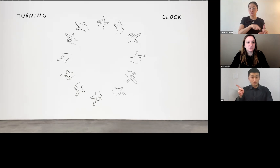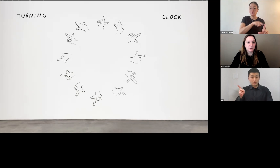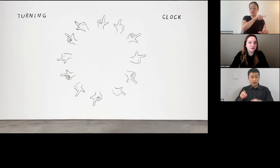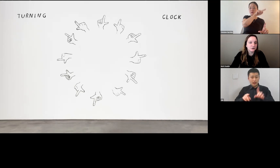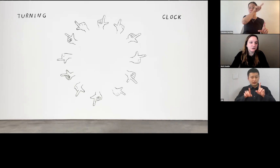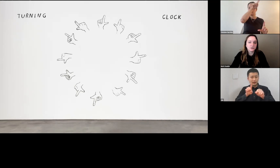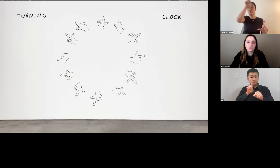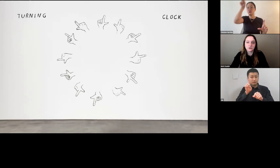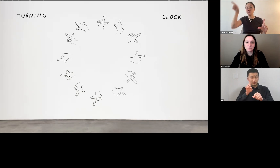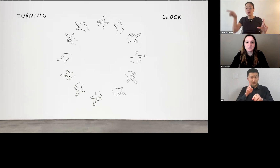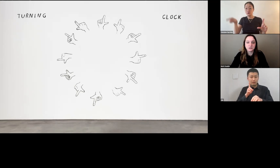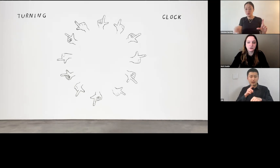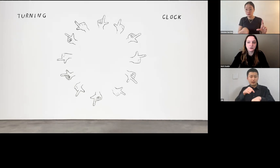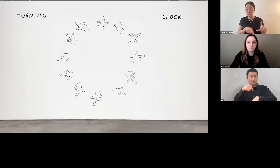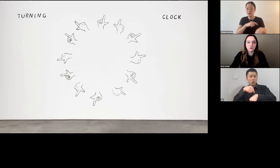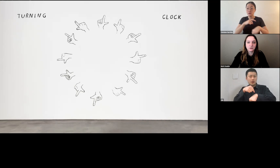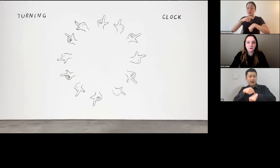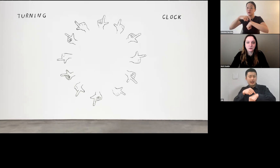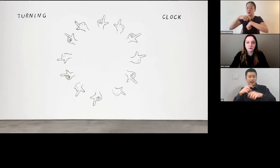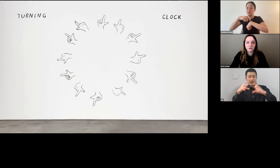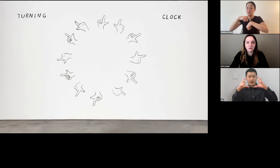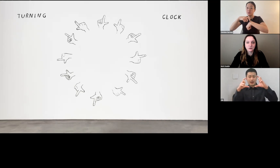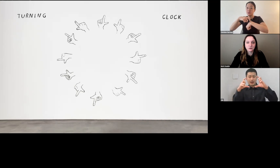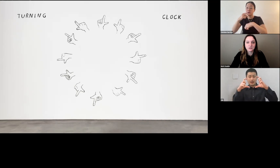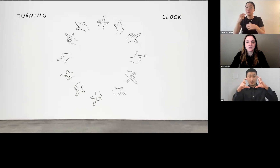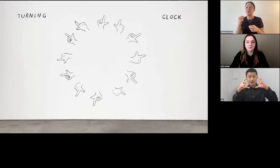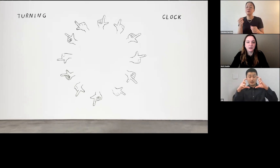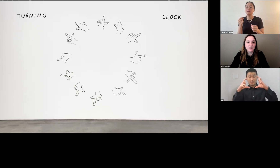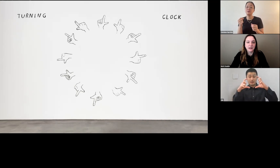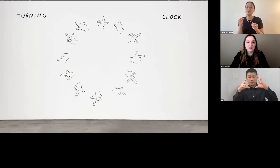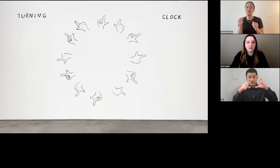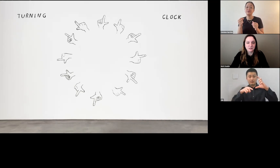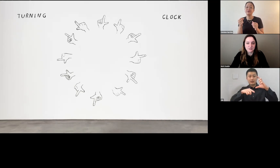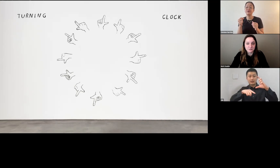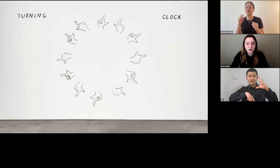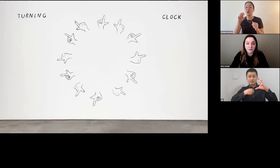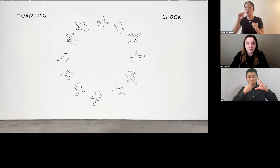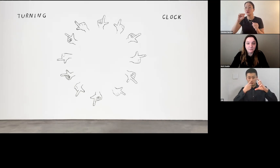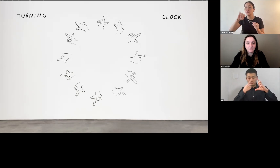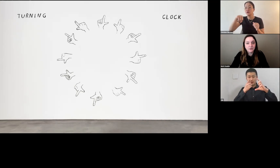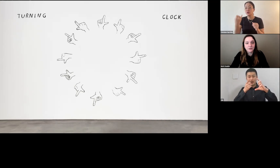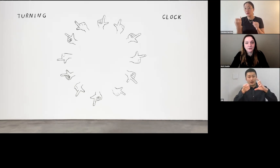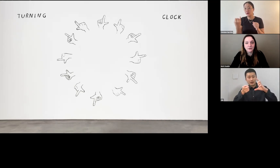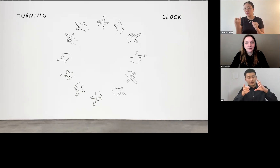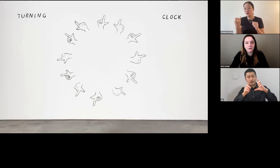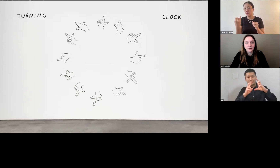My turn, your turn, my turn to communicate a sense of time.